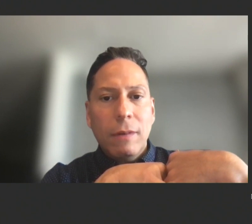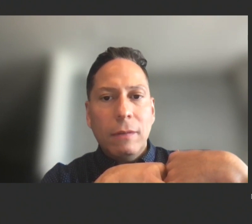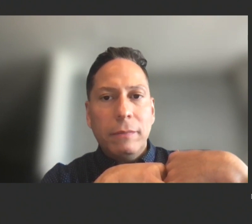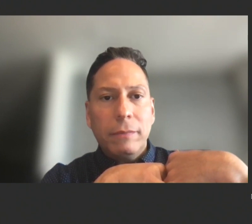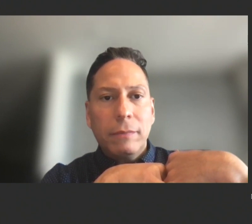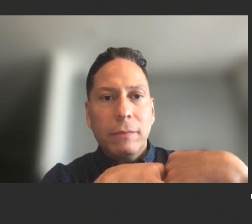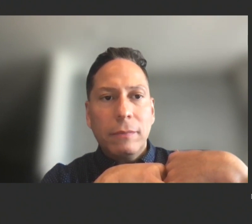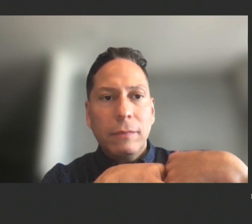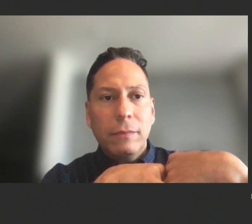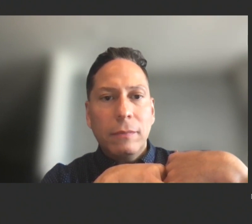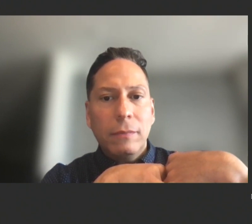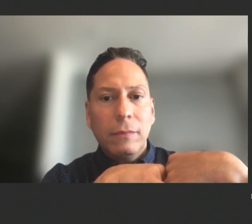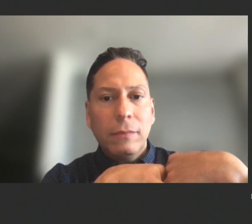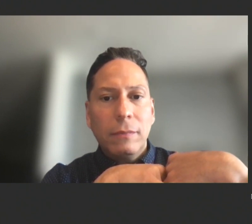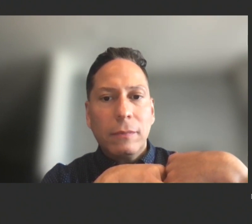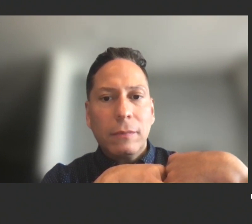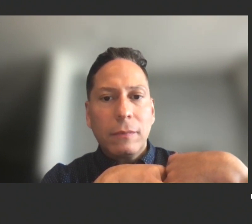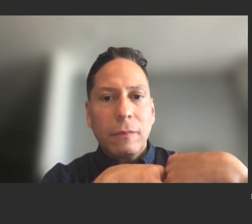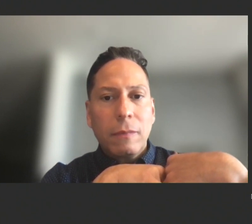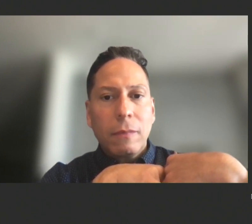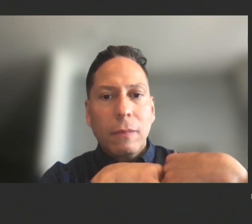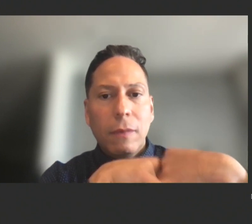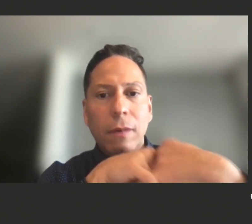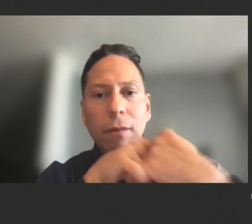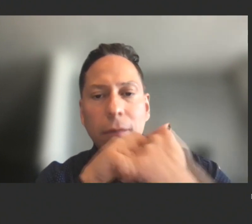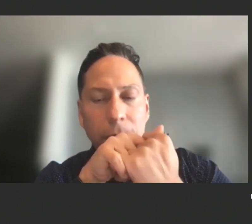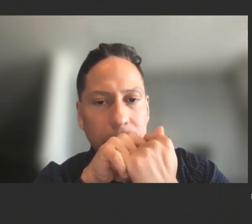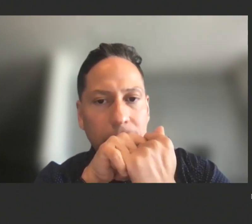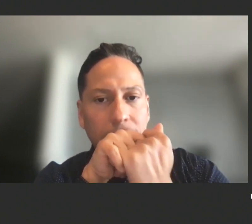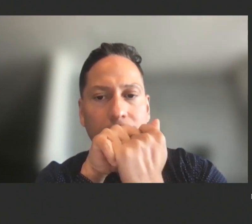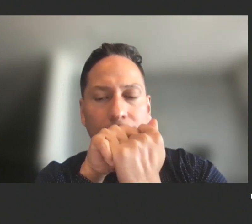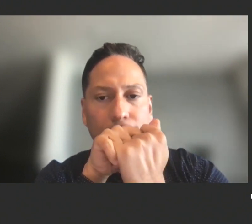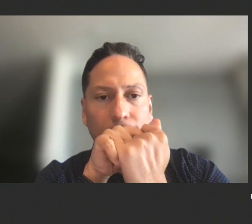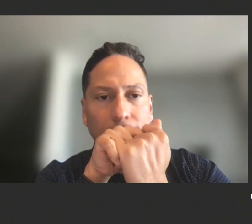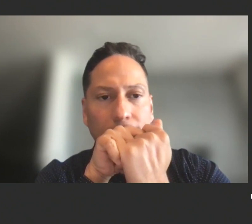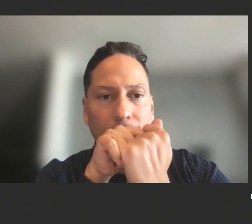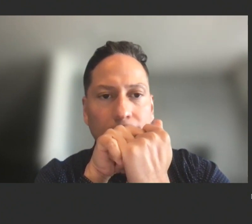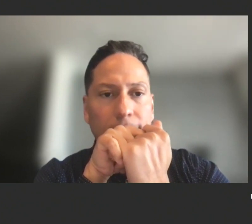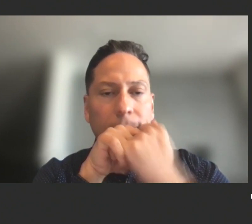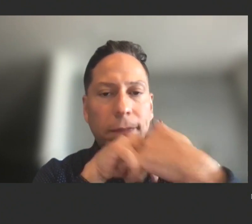our vantage point, how does it fit in all of this mix of this and there's a few things that I really